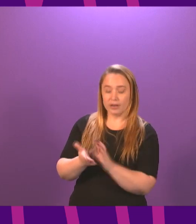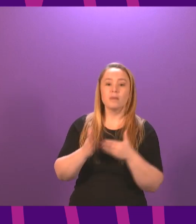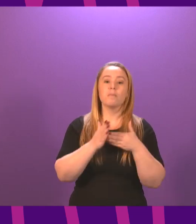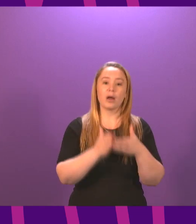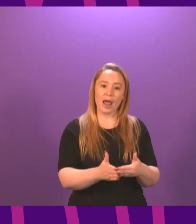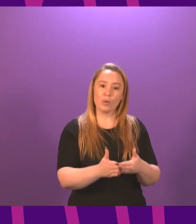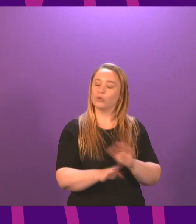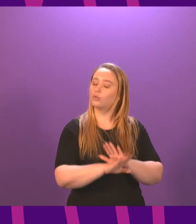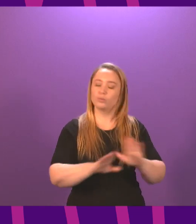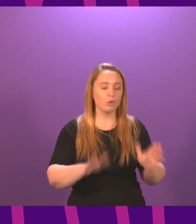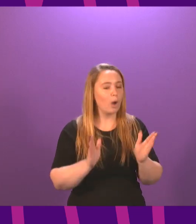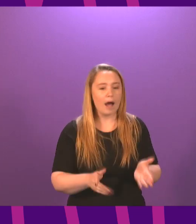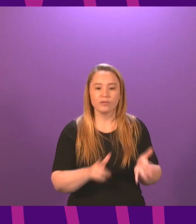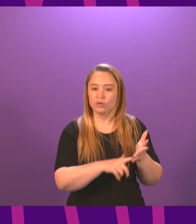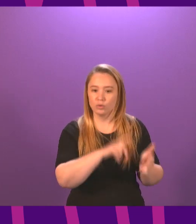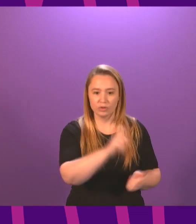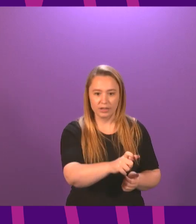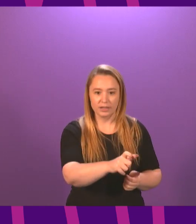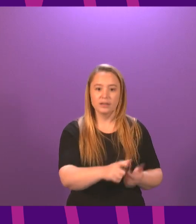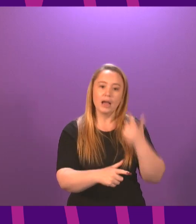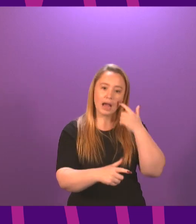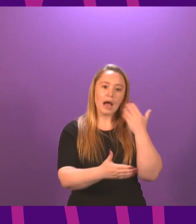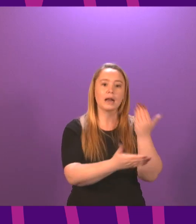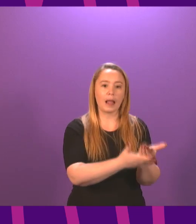of the local authority says that, if they applied for universal credit, they would be